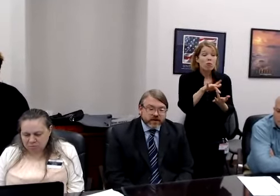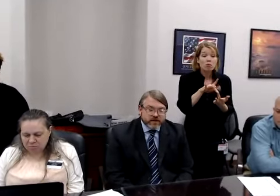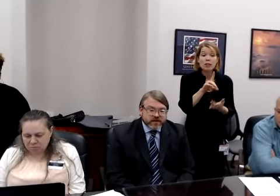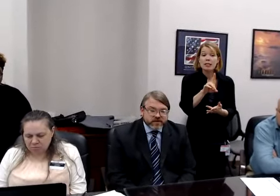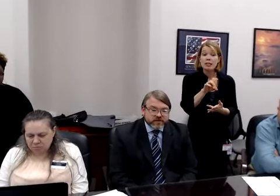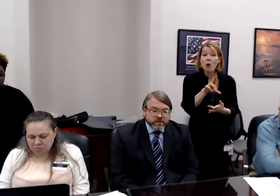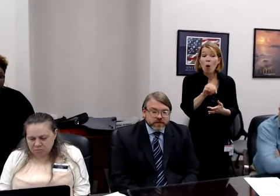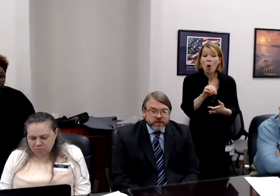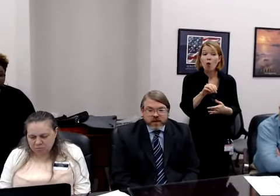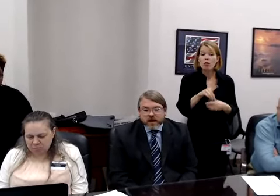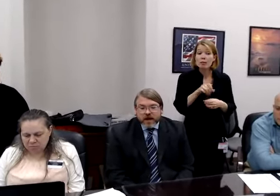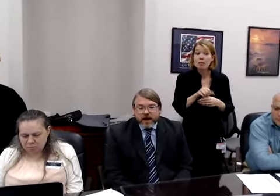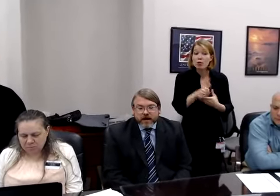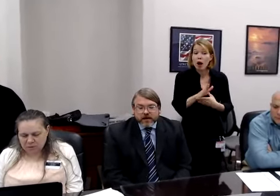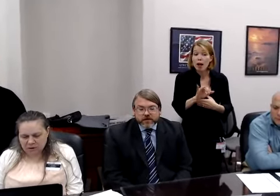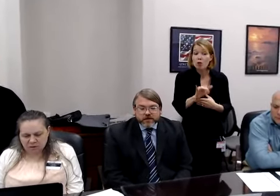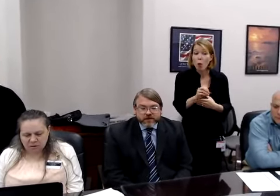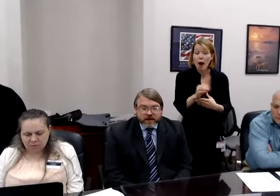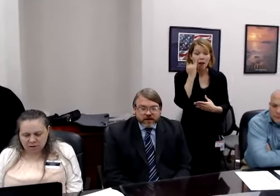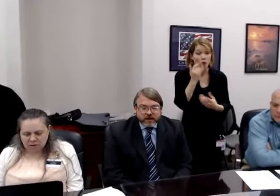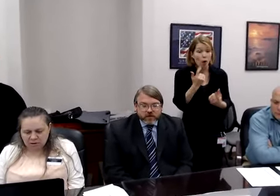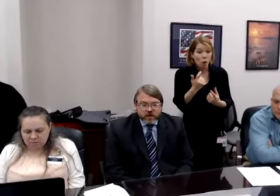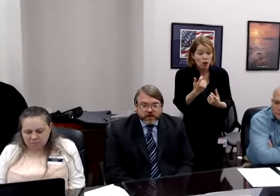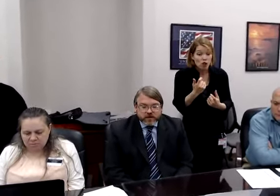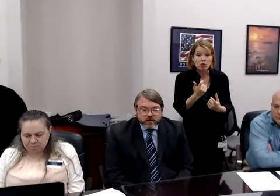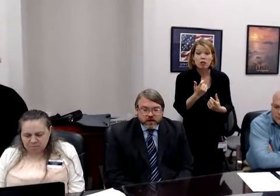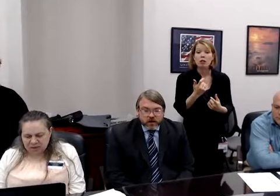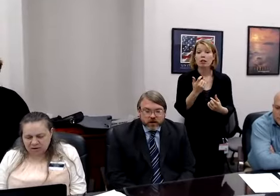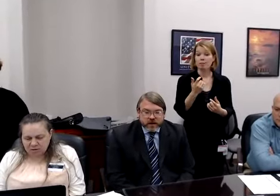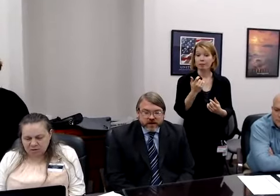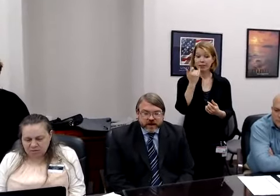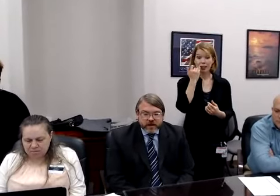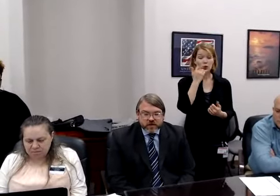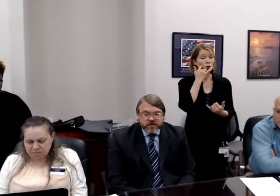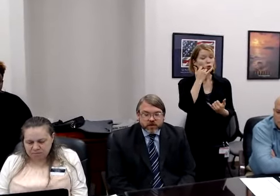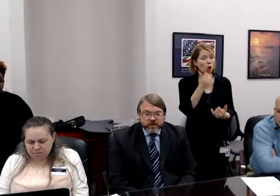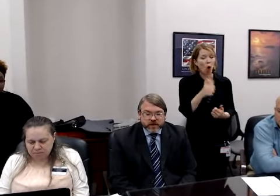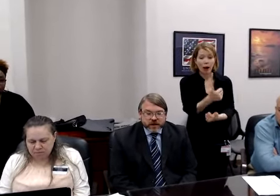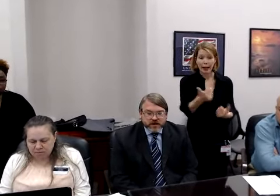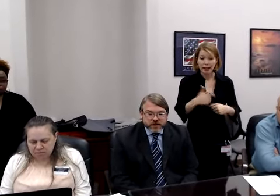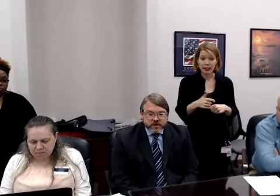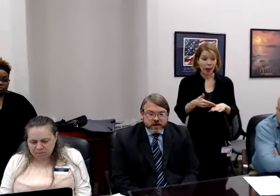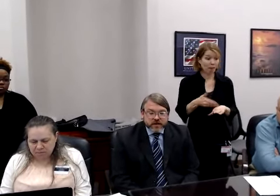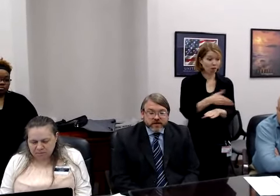about this and finally, while you can call anytime before the election,